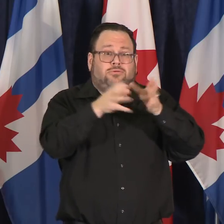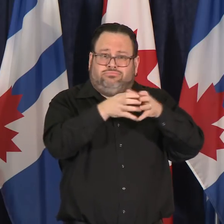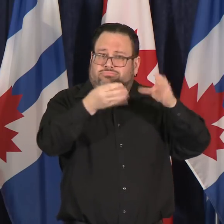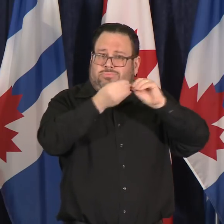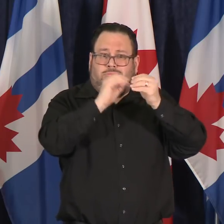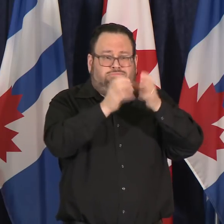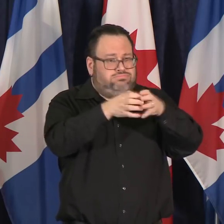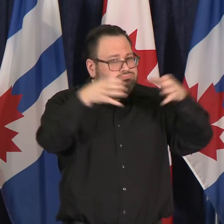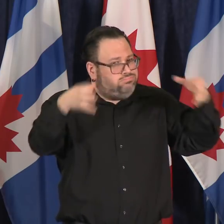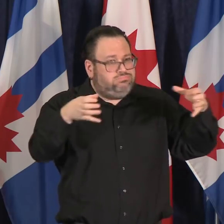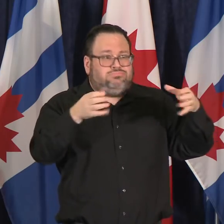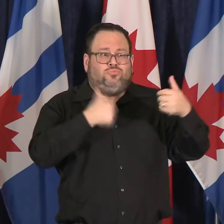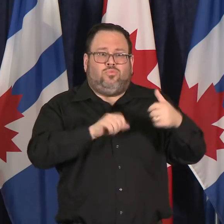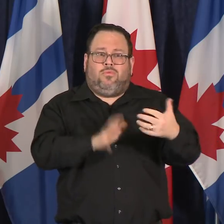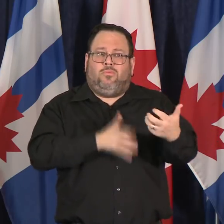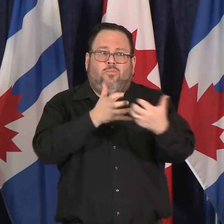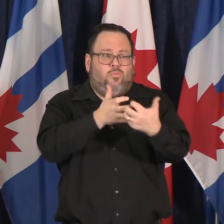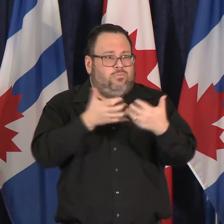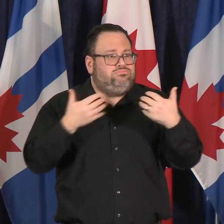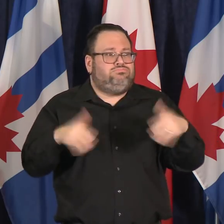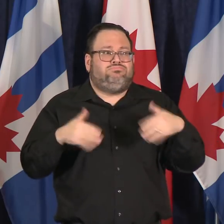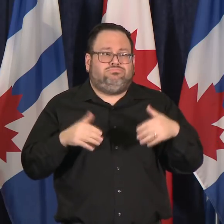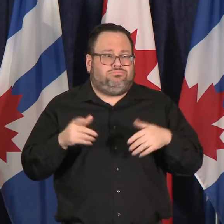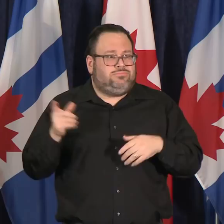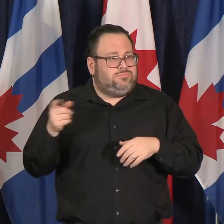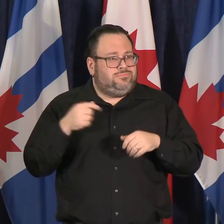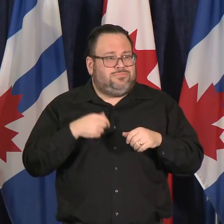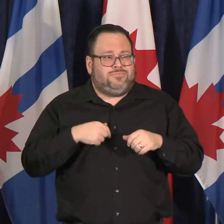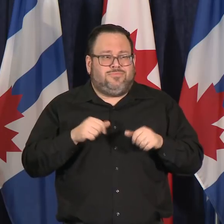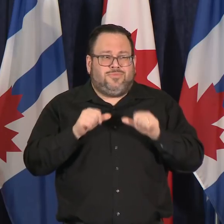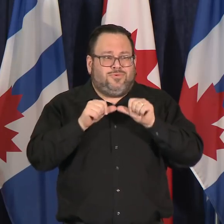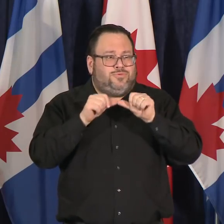demands and the questions of our residents